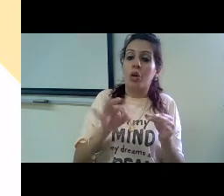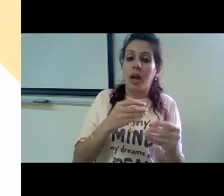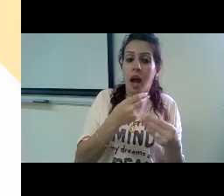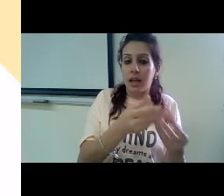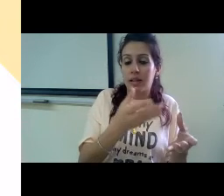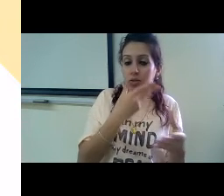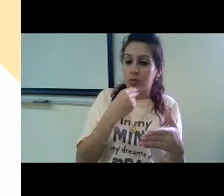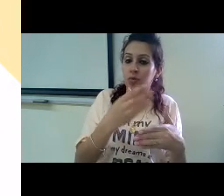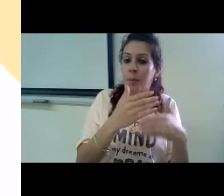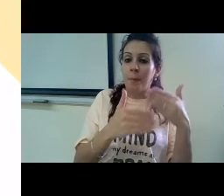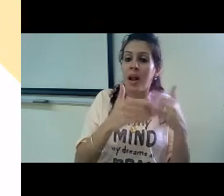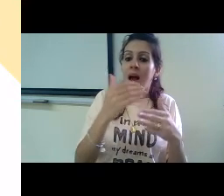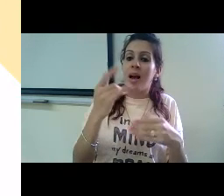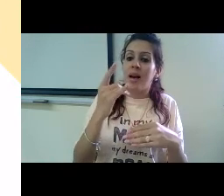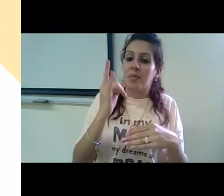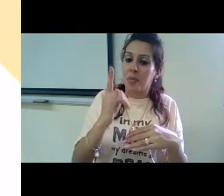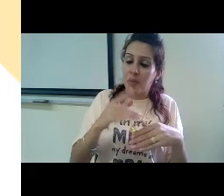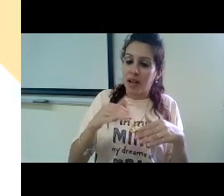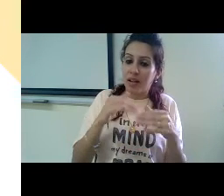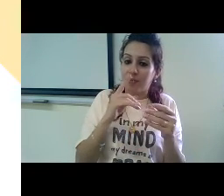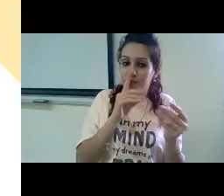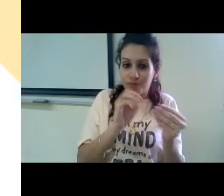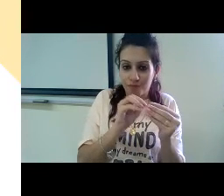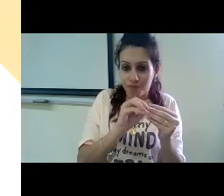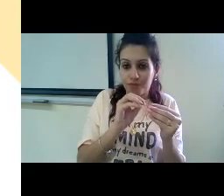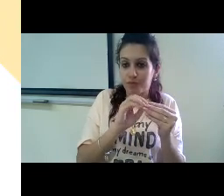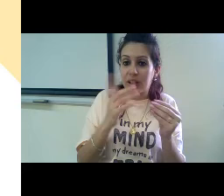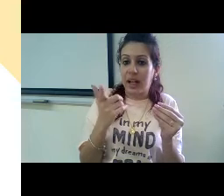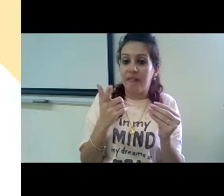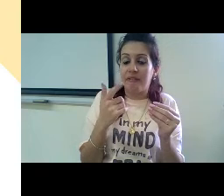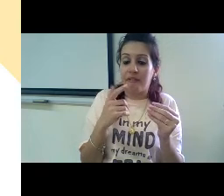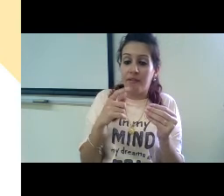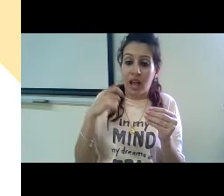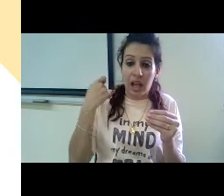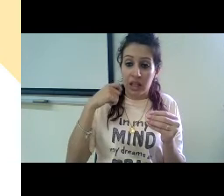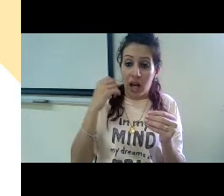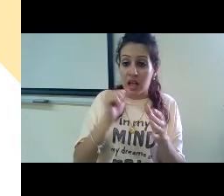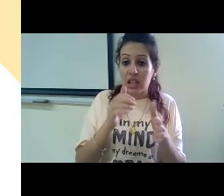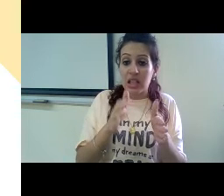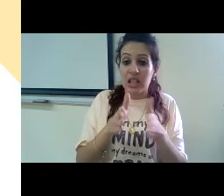that to act as a bridge, which means that teachers need to act as